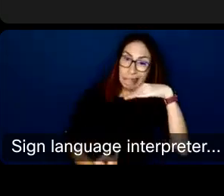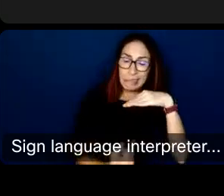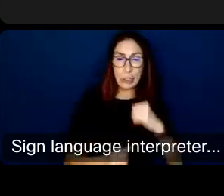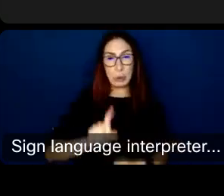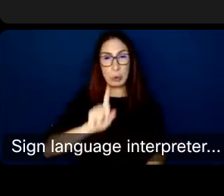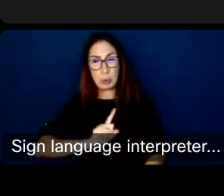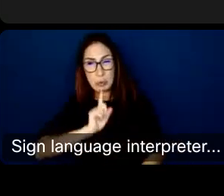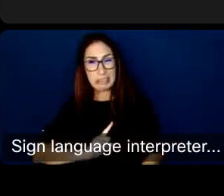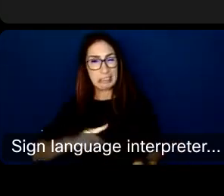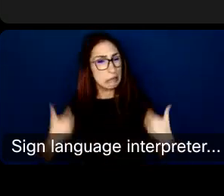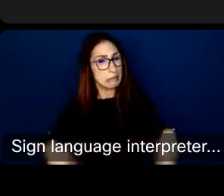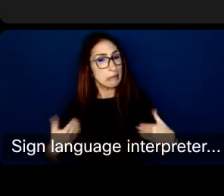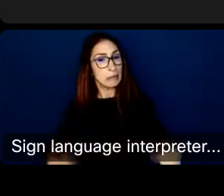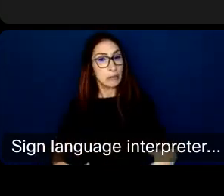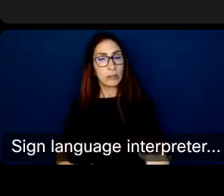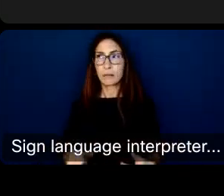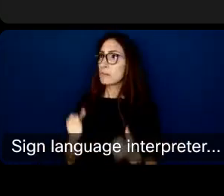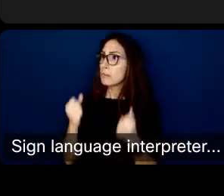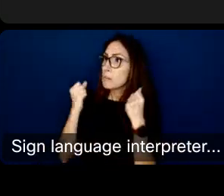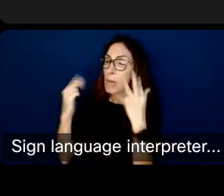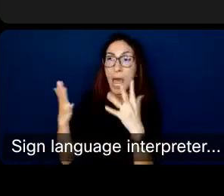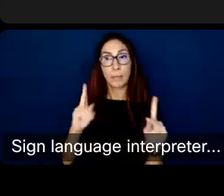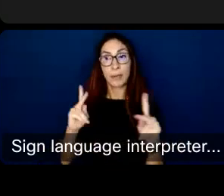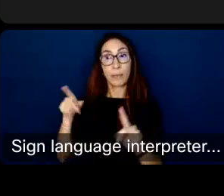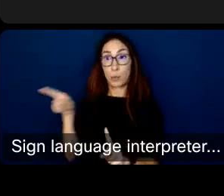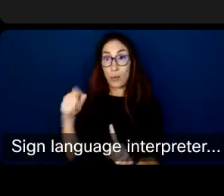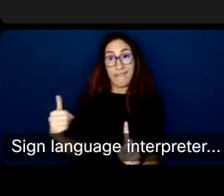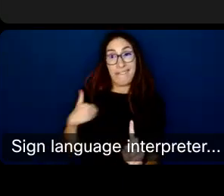that they in general have experienced isolation and